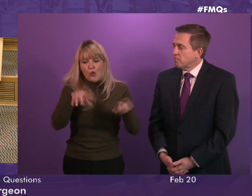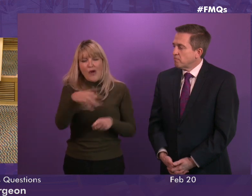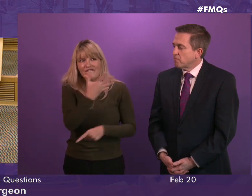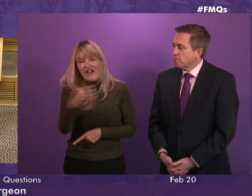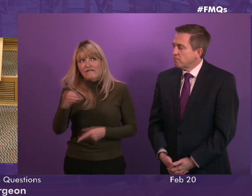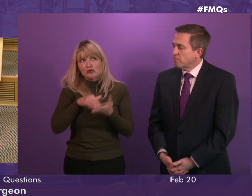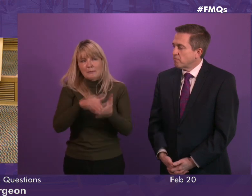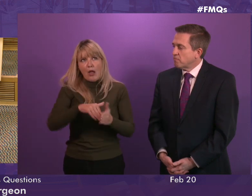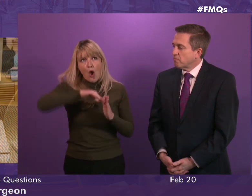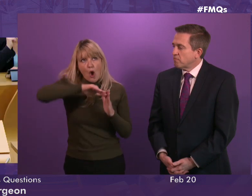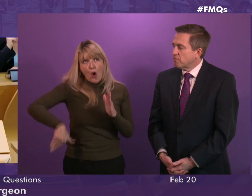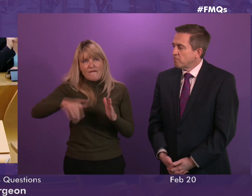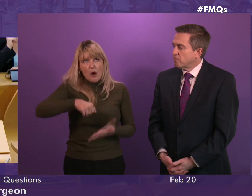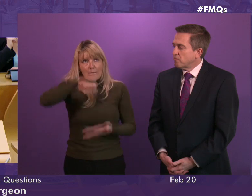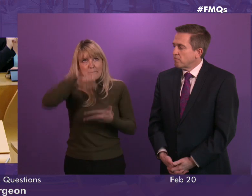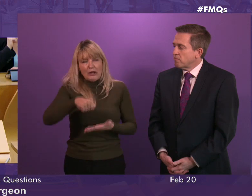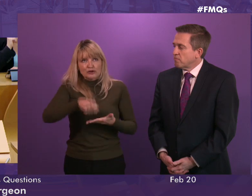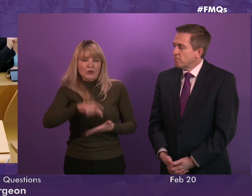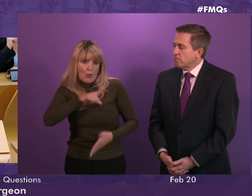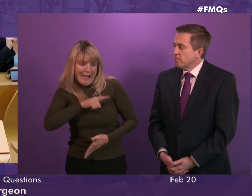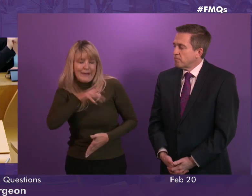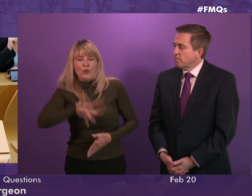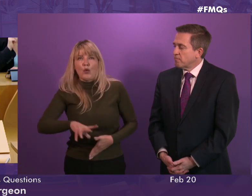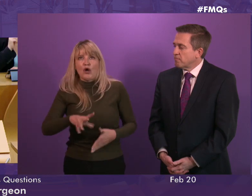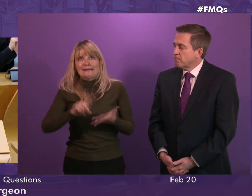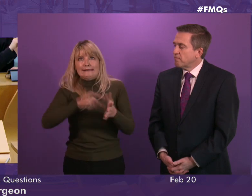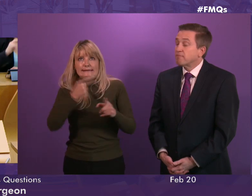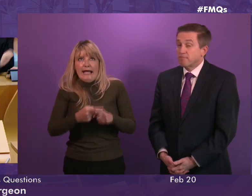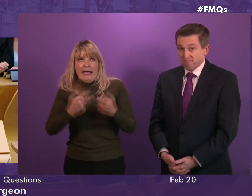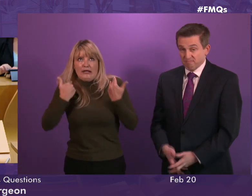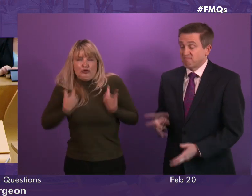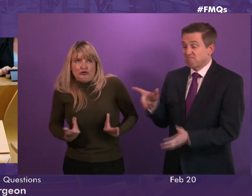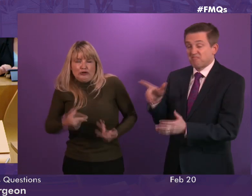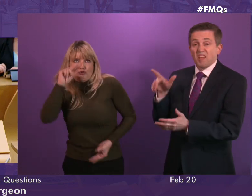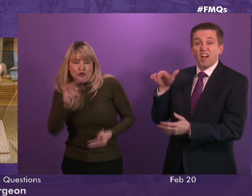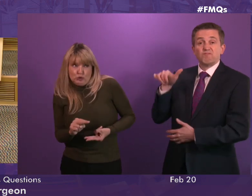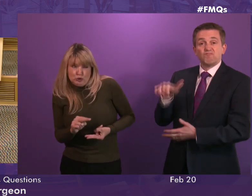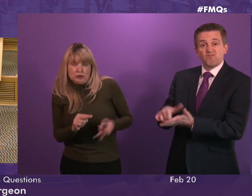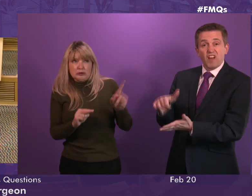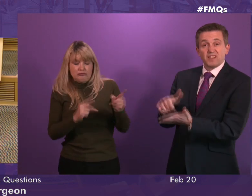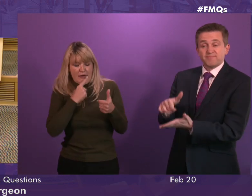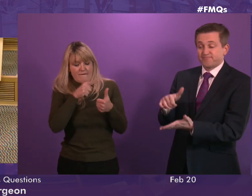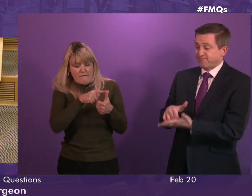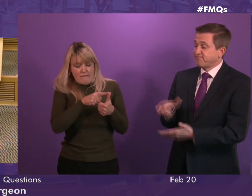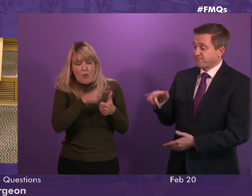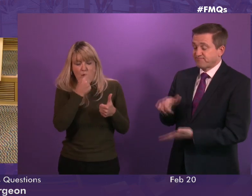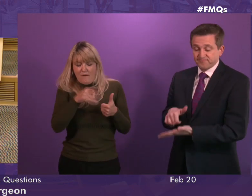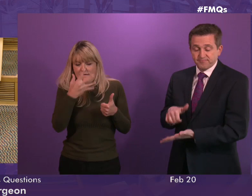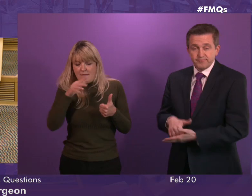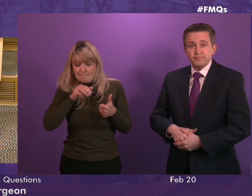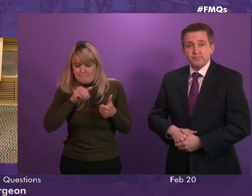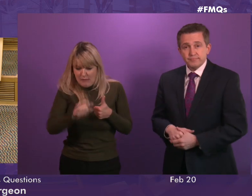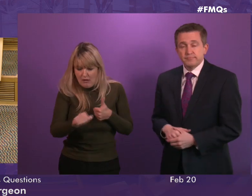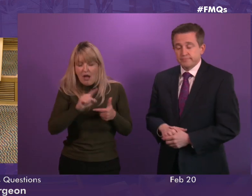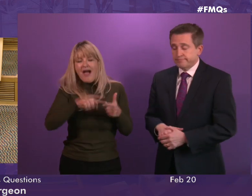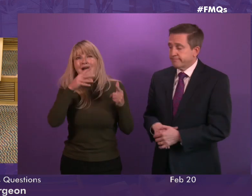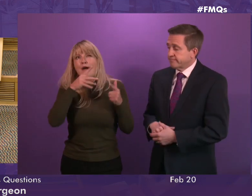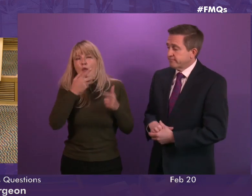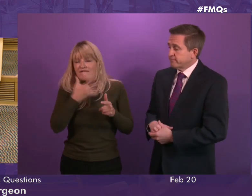to give tax cuts to the richest in our society, if he and his colleagues want to tell us where